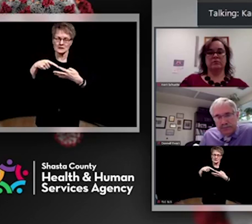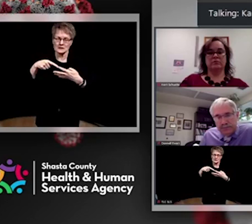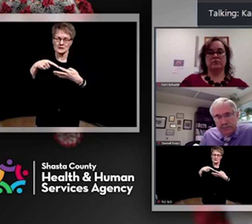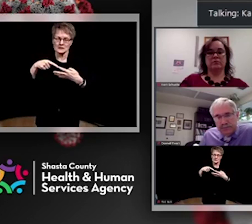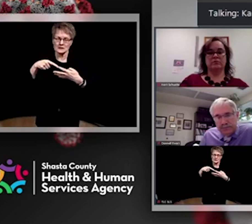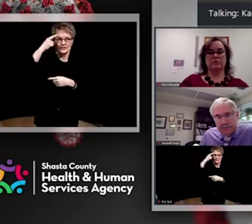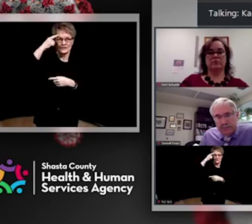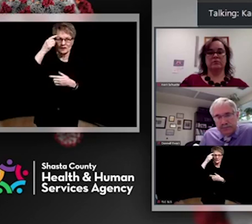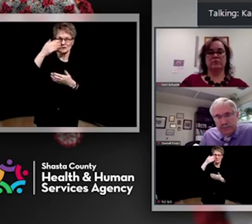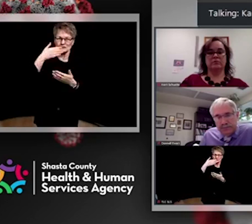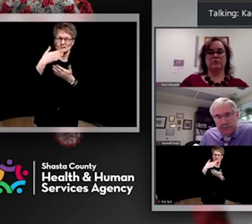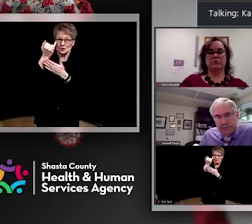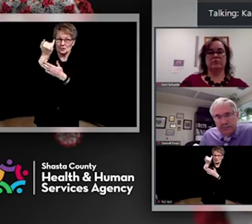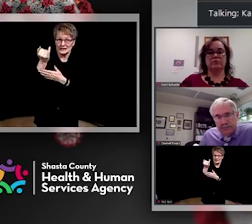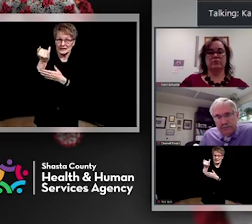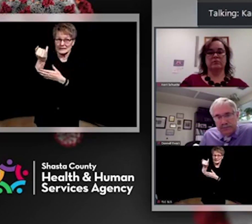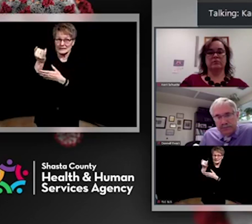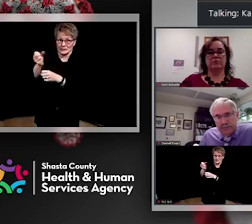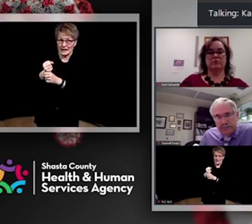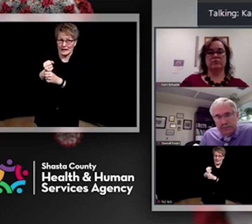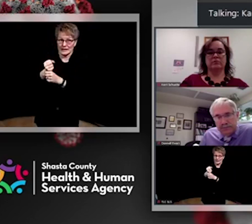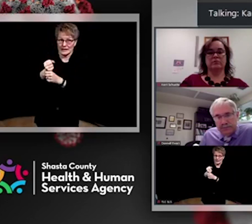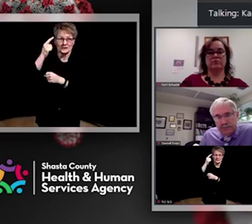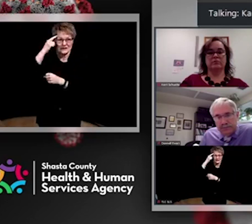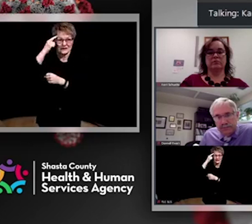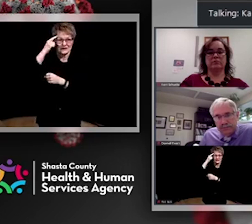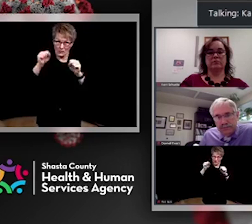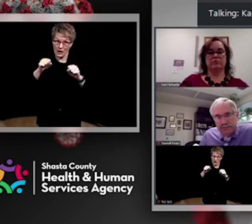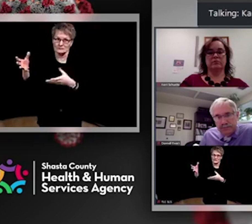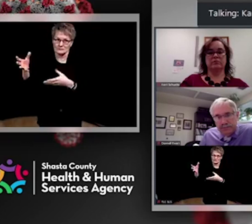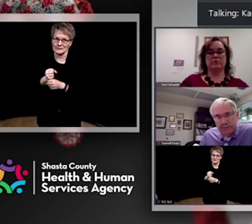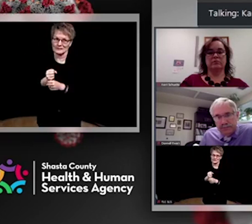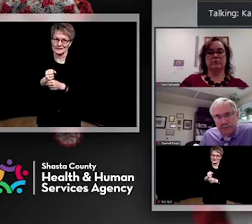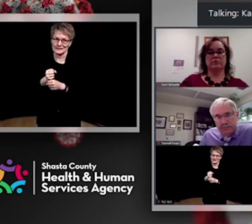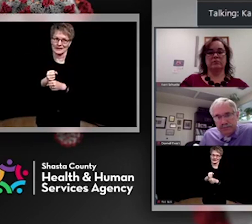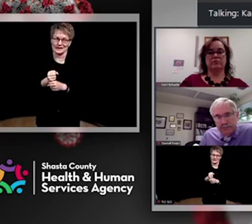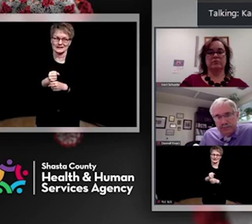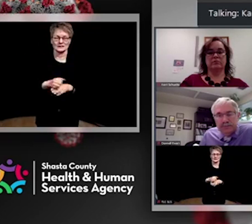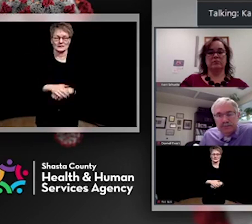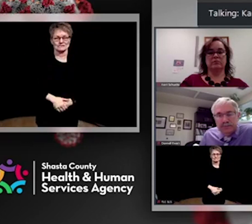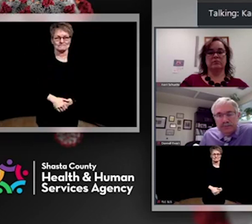that's our hope. It can't come fast enough. As you mentioned, Mark, it's unfortunate. I think